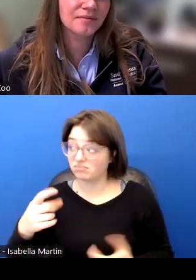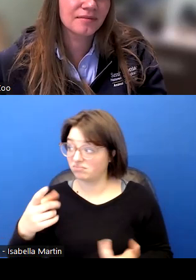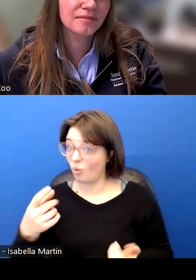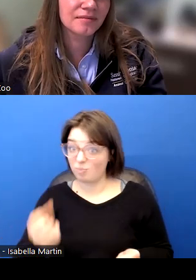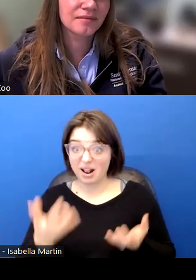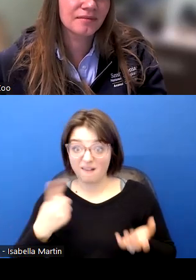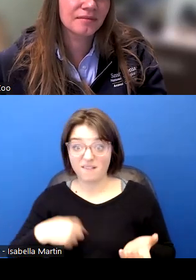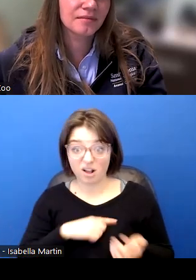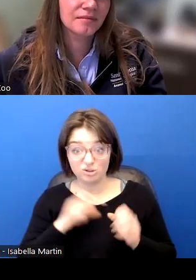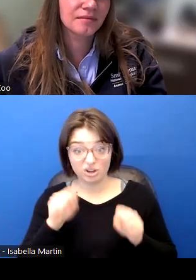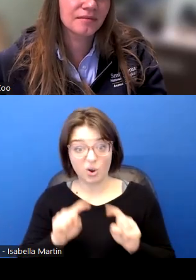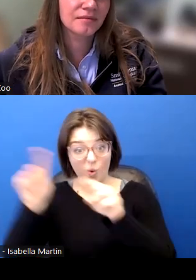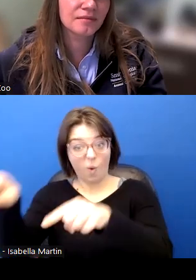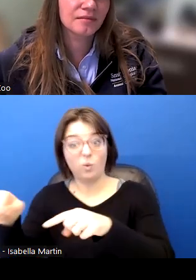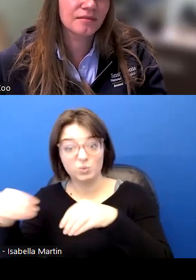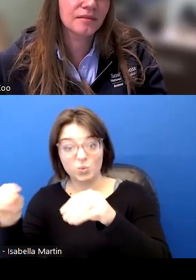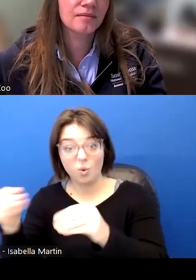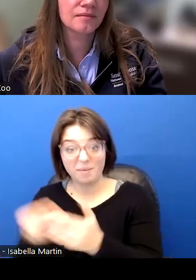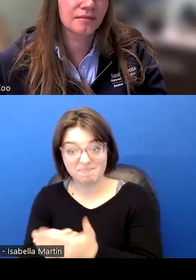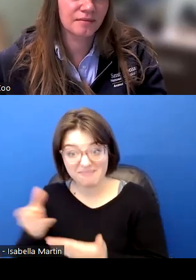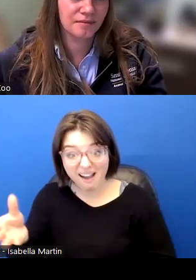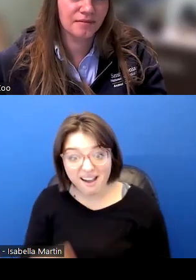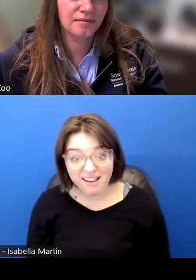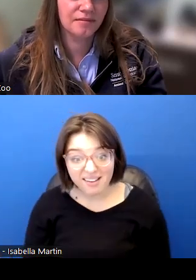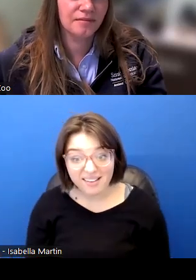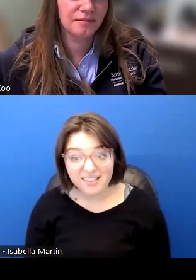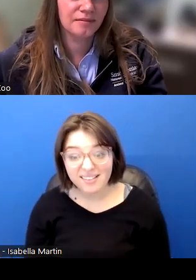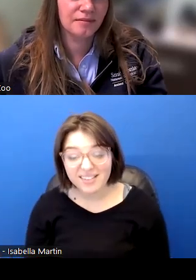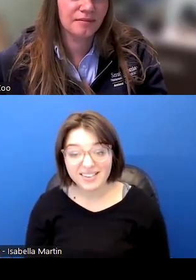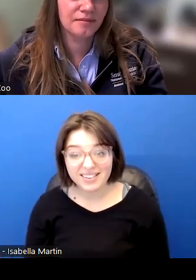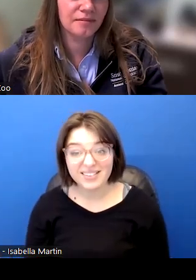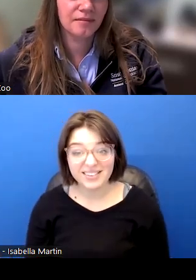at our grocery store that we are also feeding to our zoo animals, right Erin?